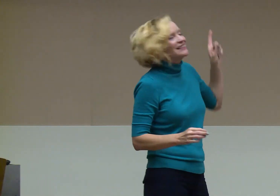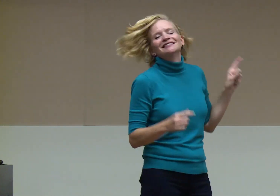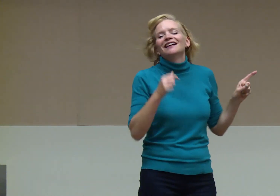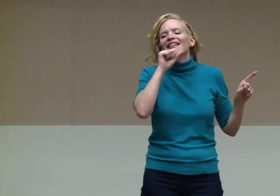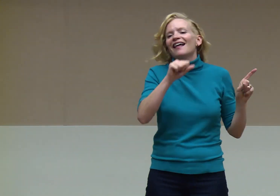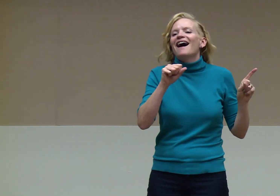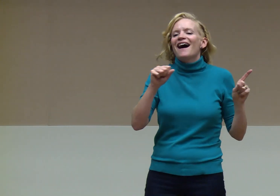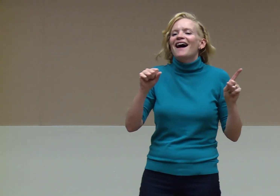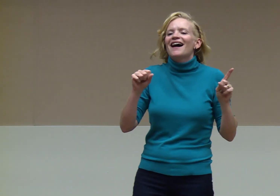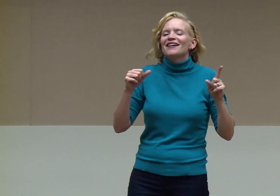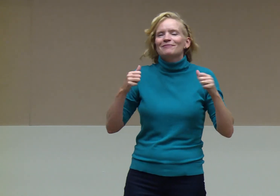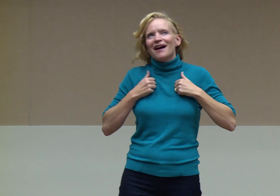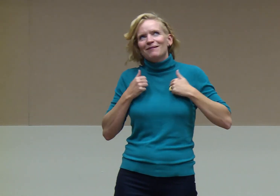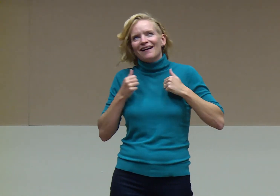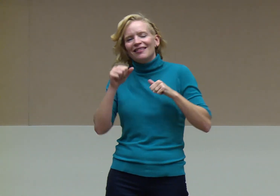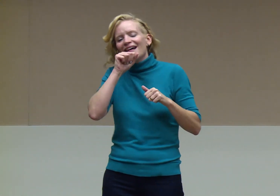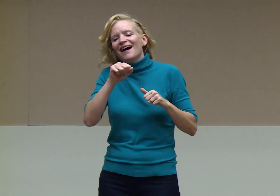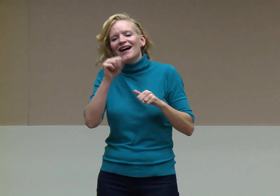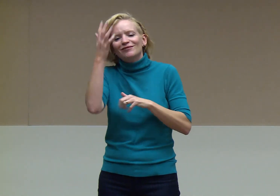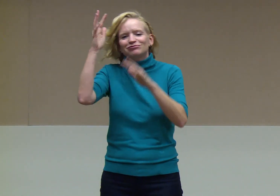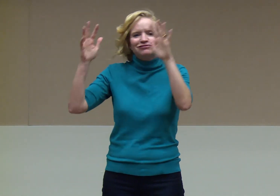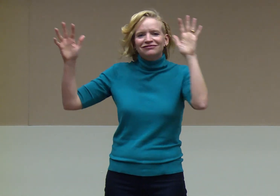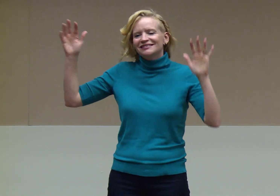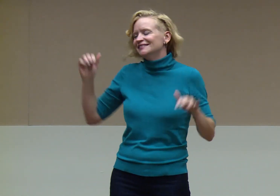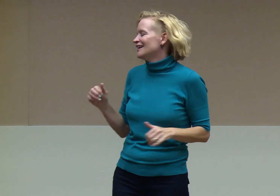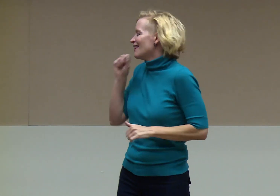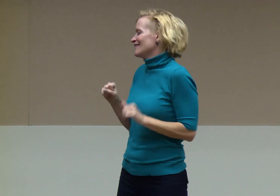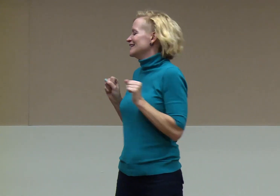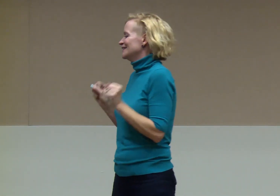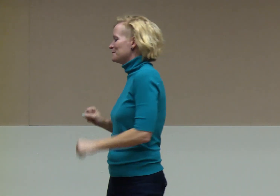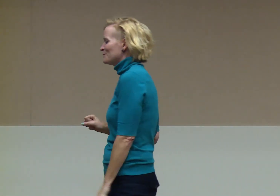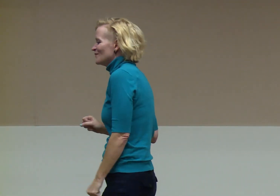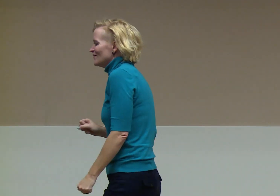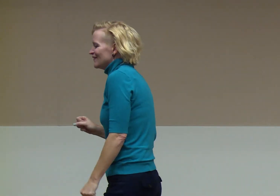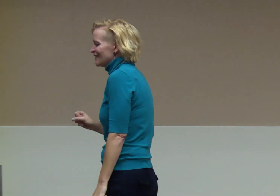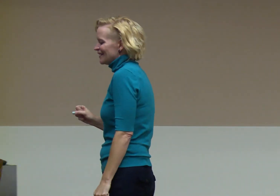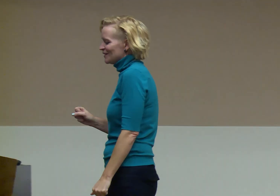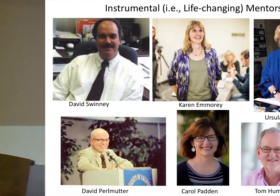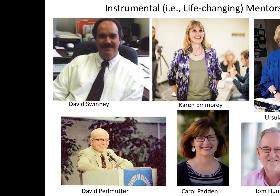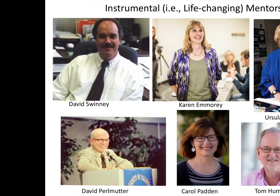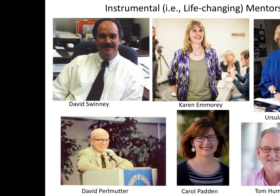I do. I love backpacking. I love going out and making my own adventure.